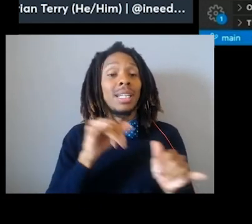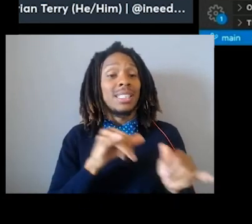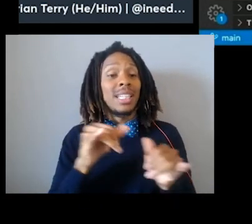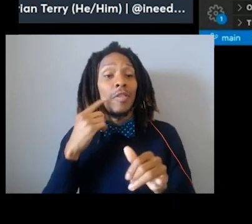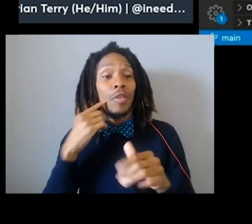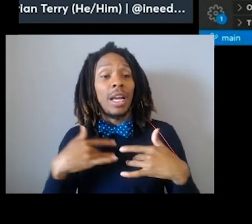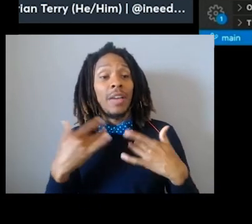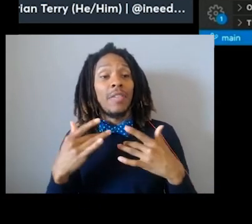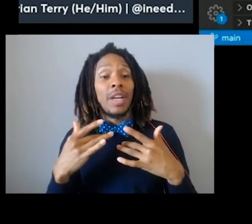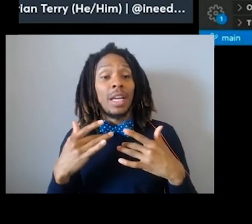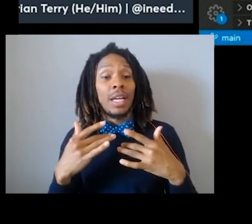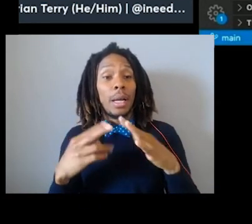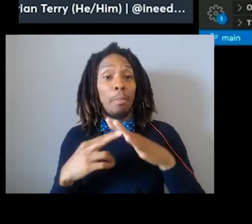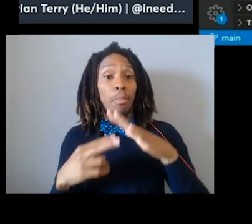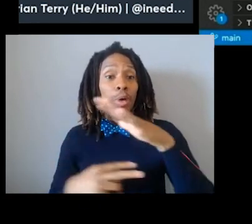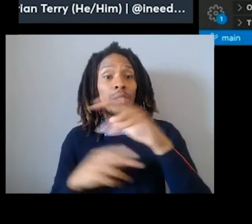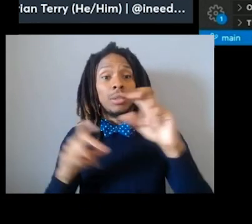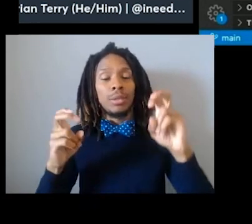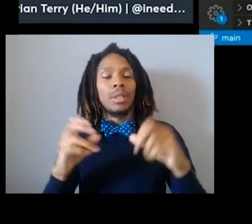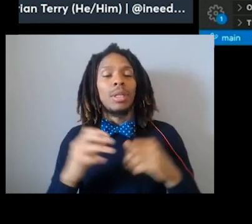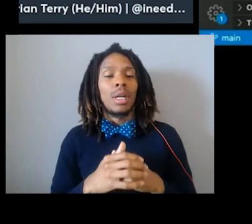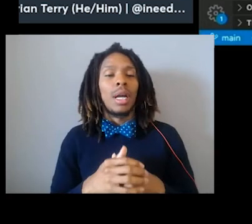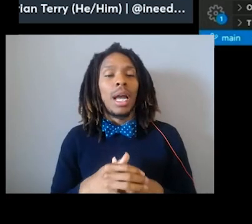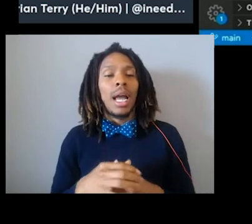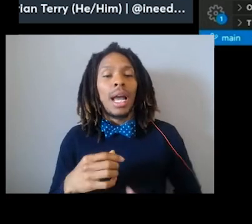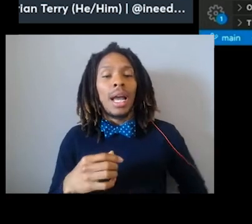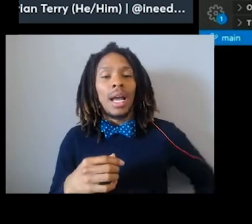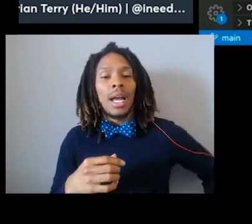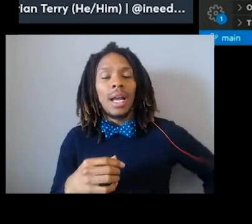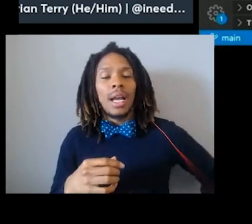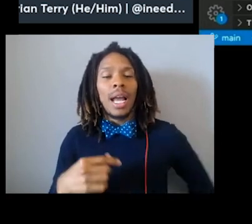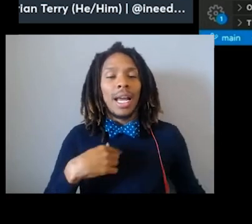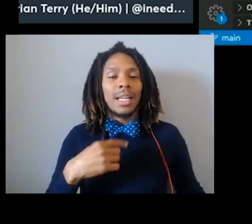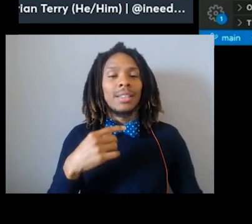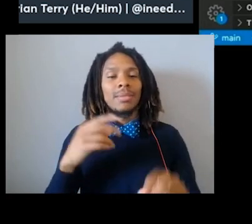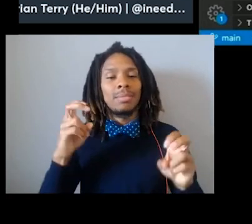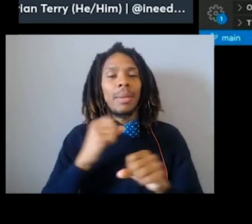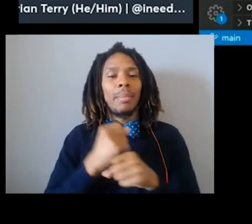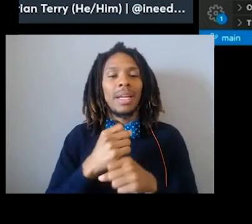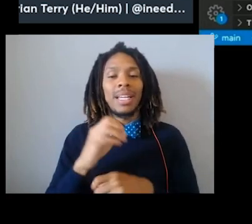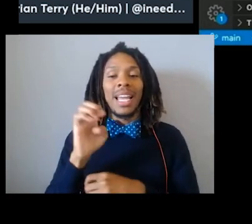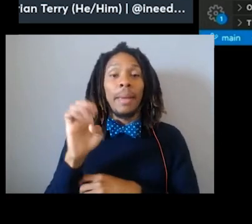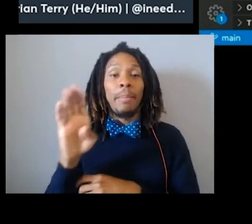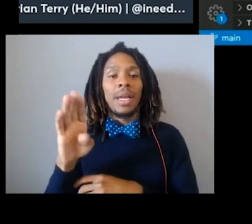I've made it so that I could do a make EB or EventBridge, and it'll deploy both regions.